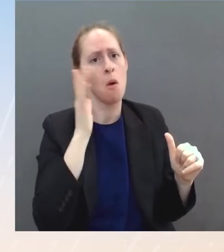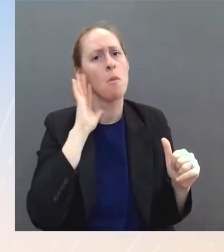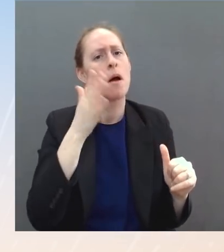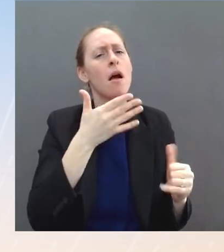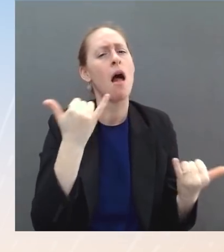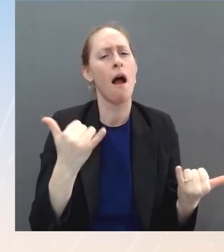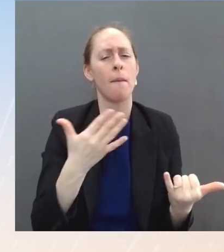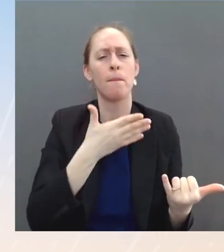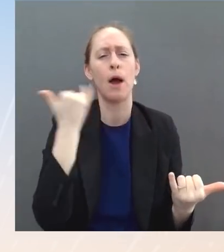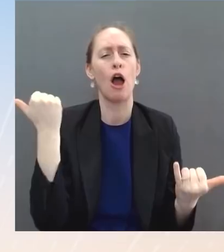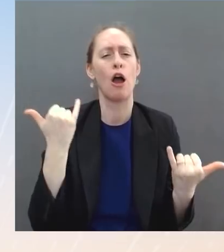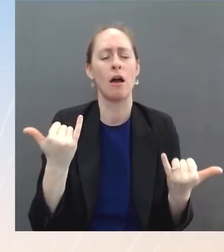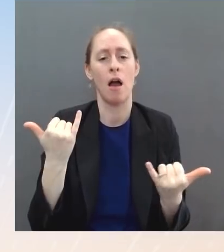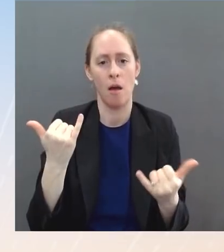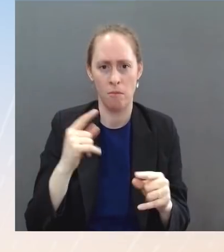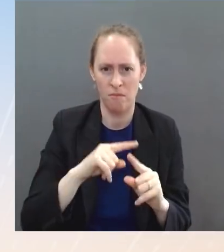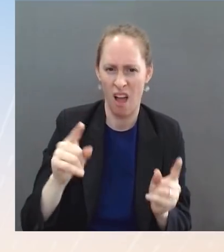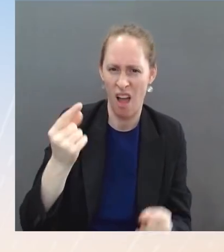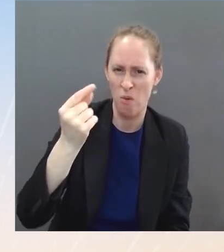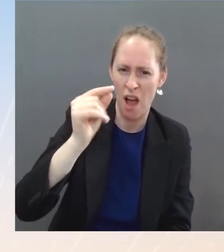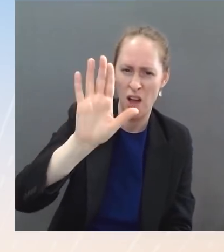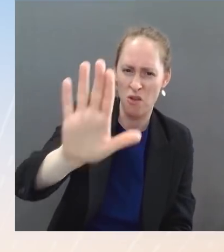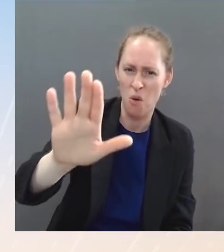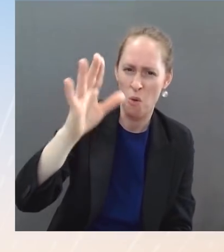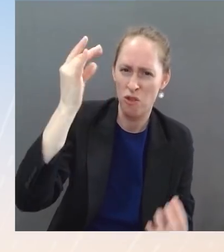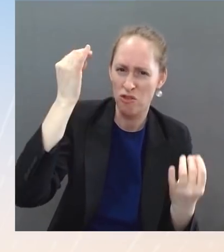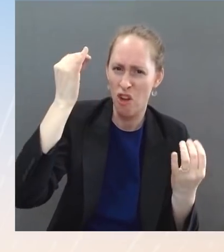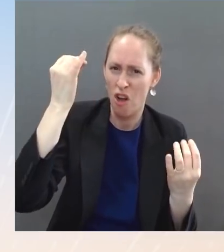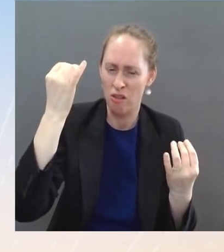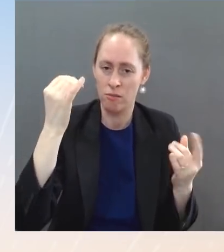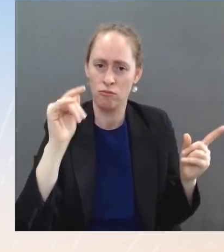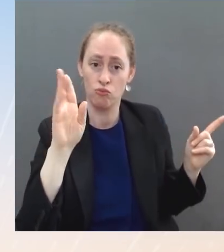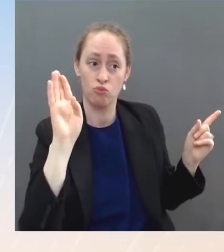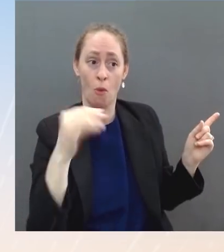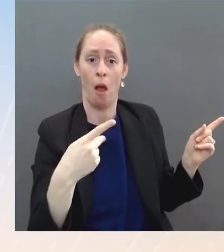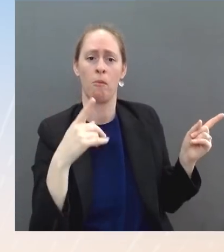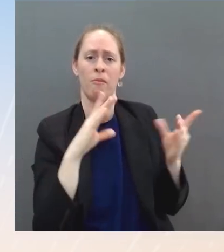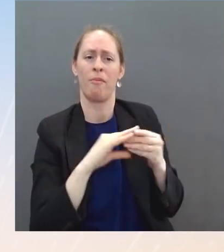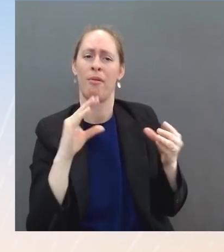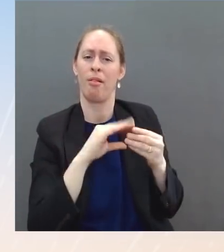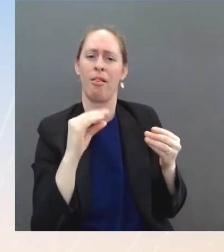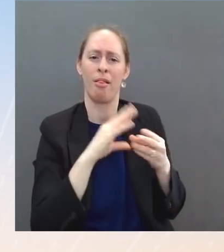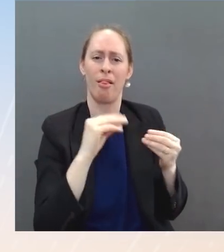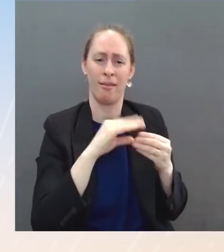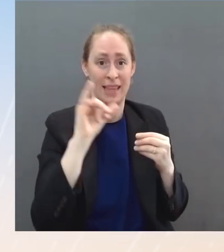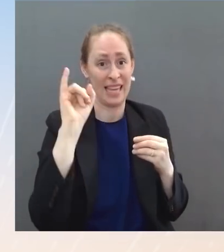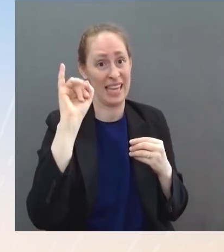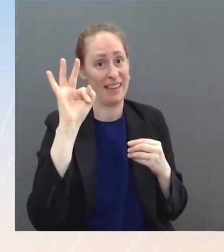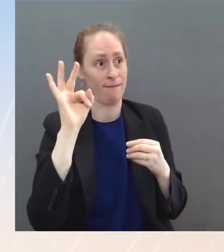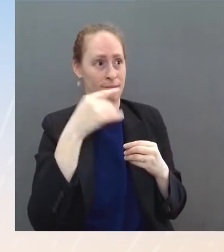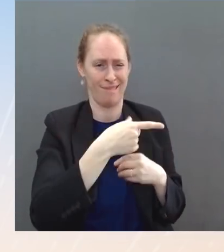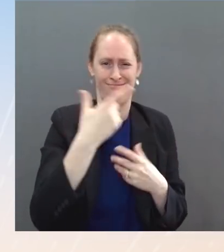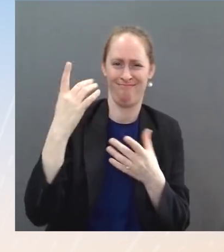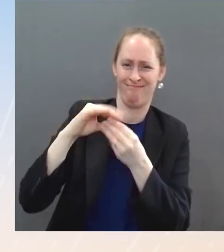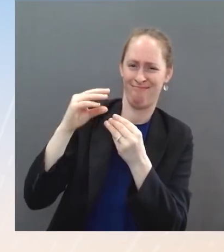Mr. Sullivan: I don't -- I don't have a response to the former President. We are focused on getting the job done, getting the support to the Ukrainian people